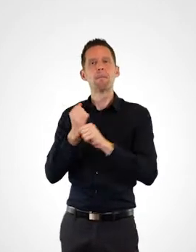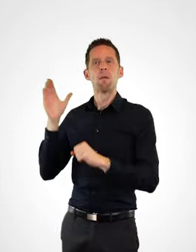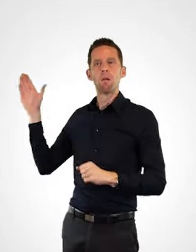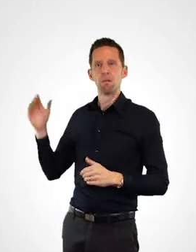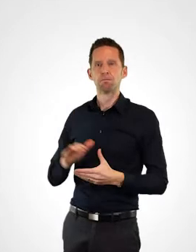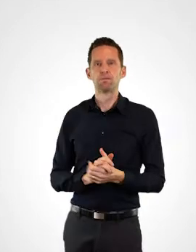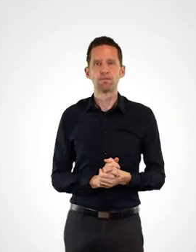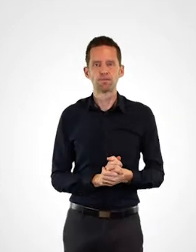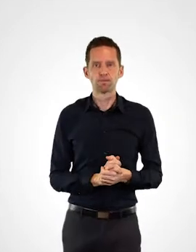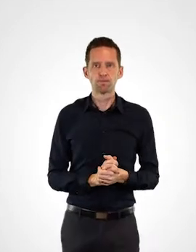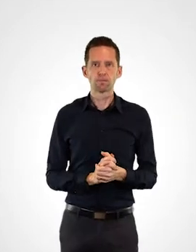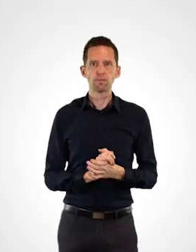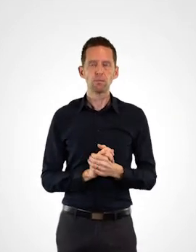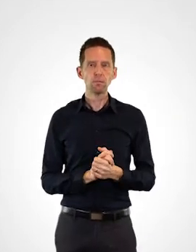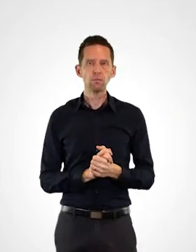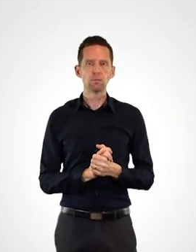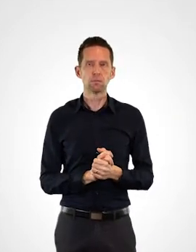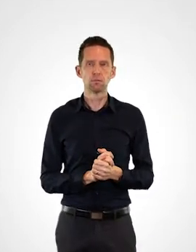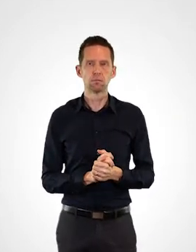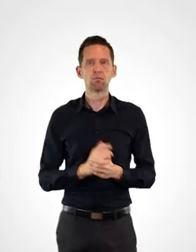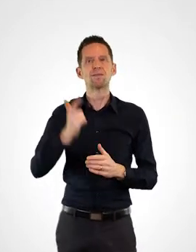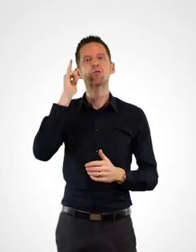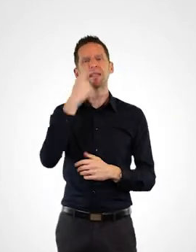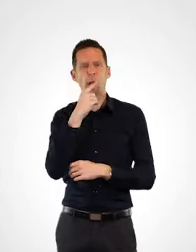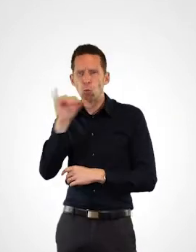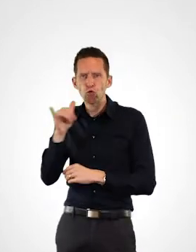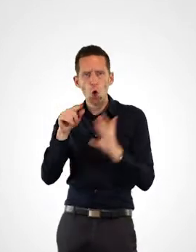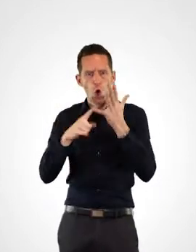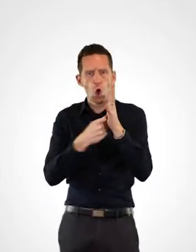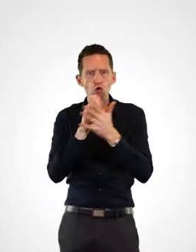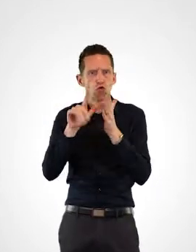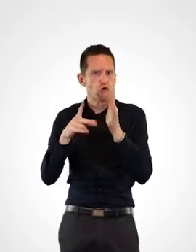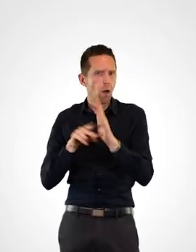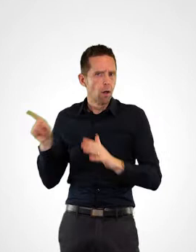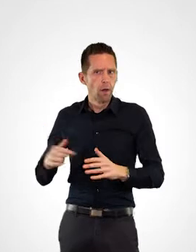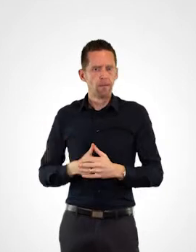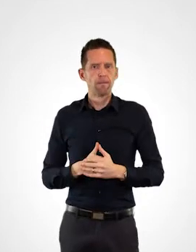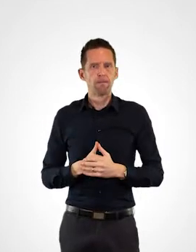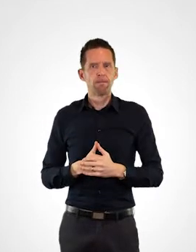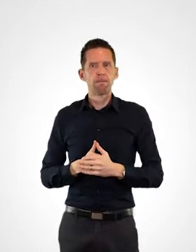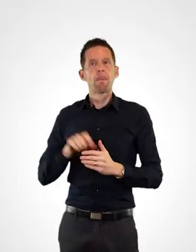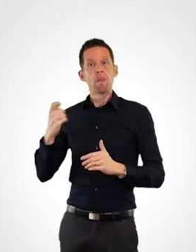So here's an example of a fast-mapping activity. The teacher says, "Which is the urchin?",